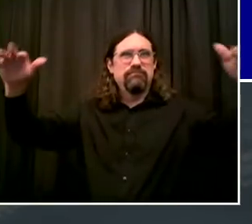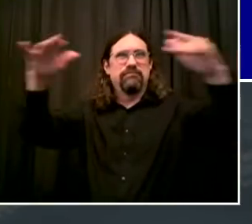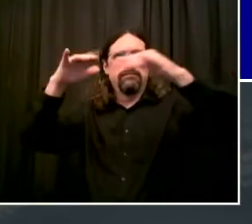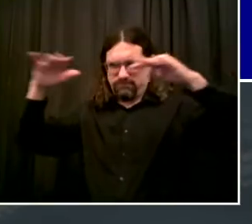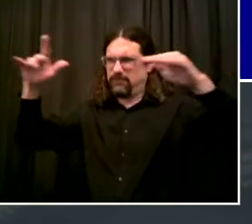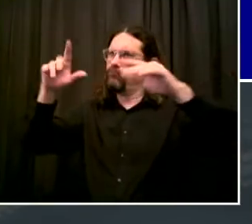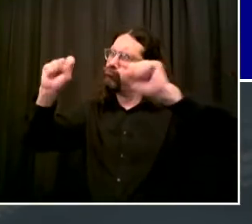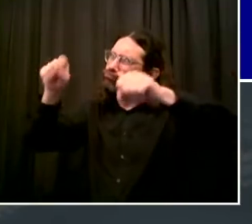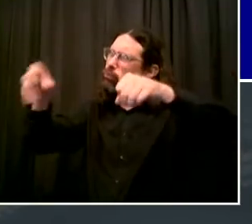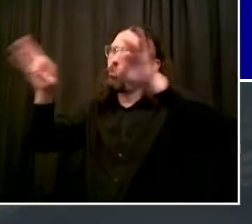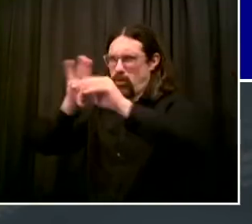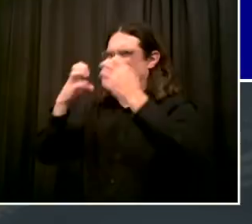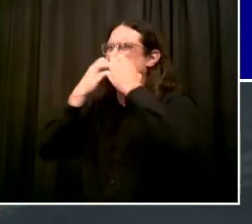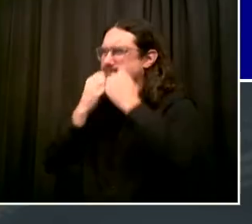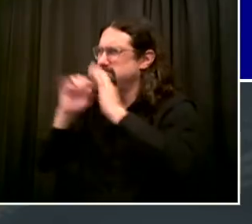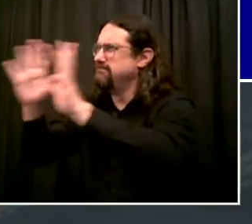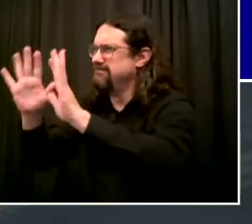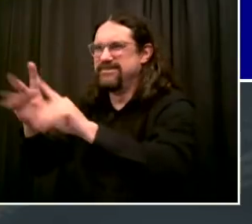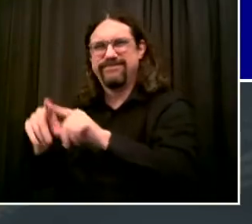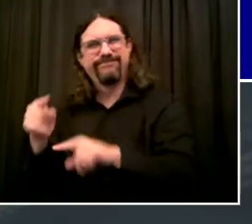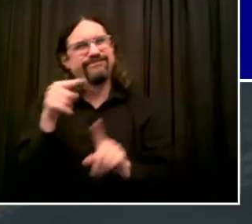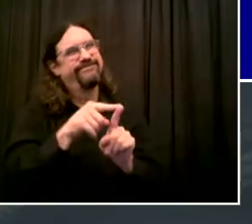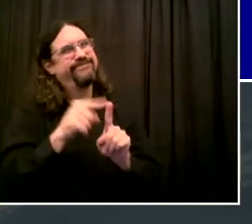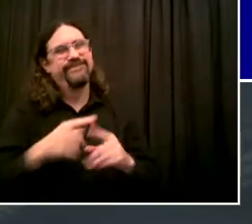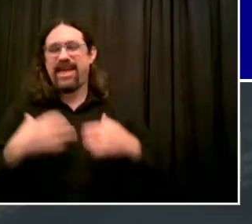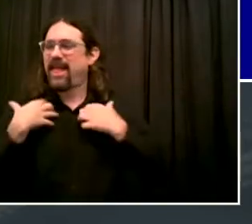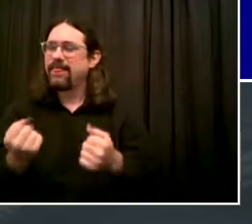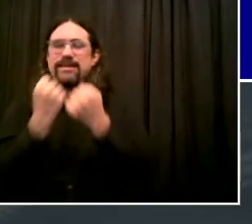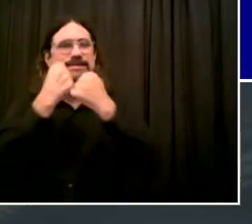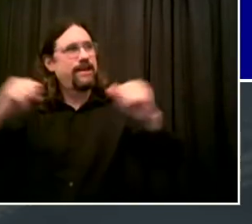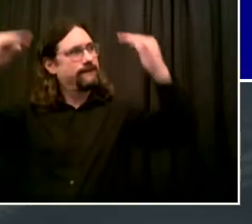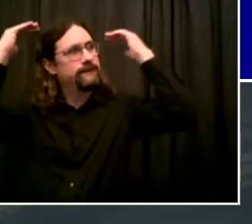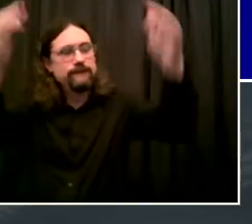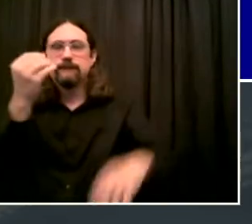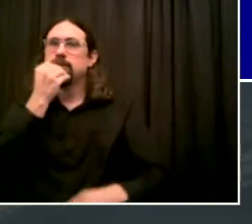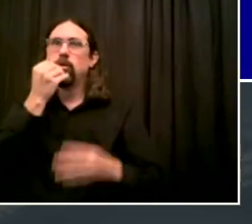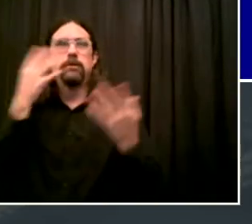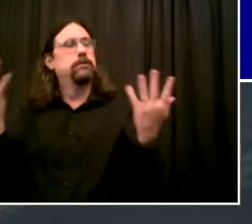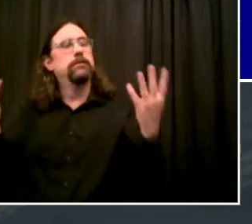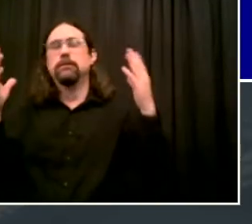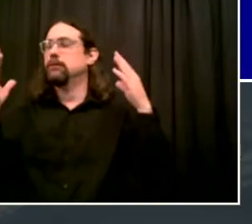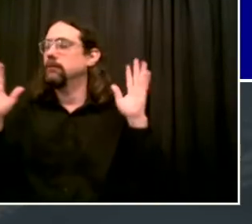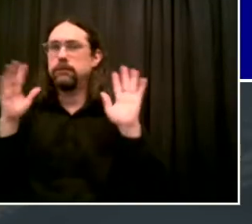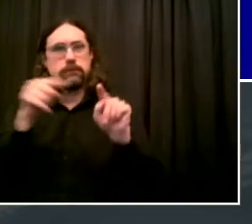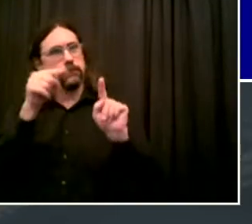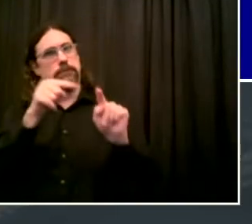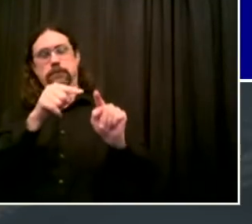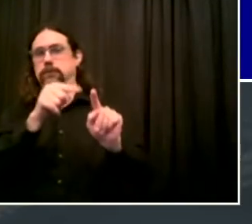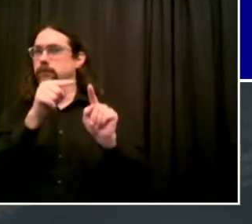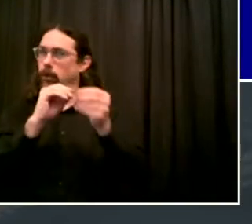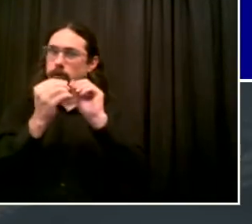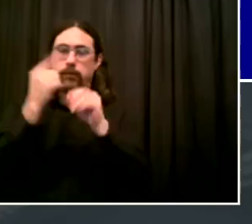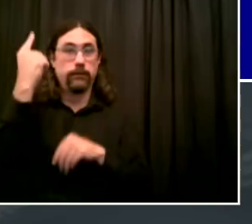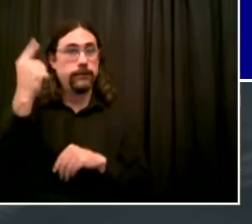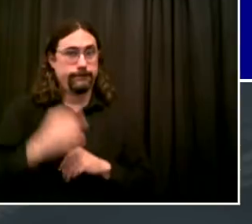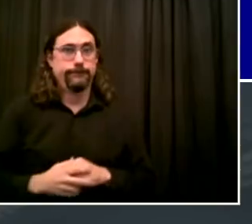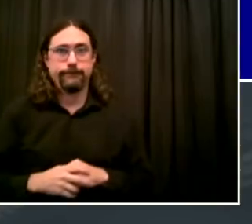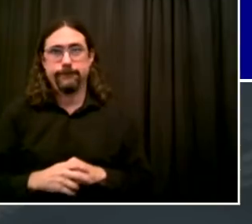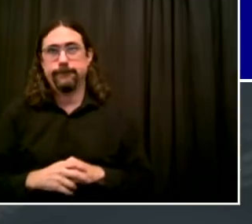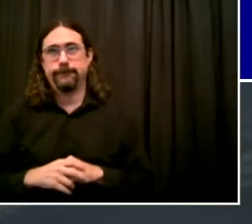HELP PEOP ALENBRD ING BACK THE VIBRANT LIFE TO THE CITY. RIGHT NOW, OUR SINGULAR FOCUS